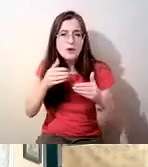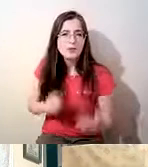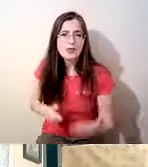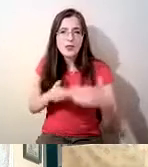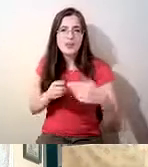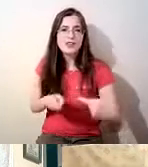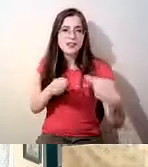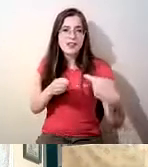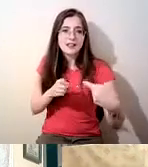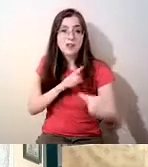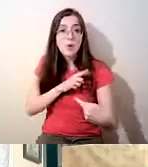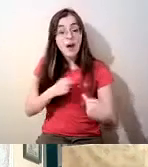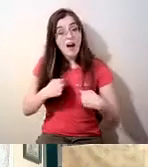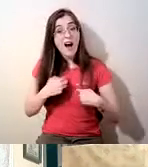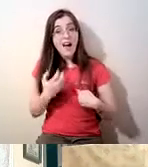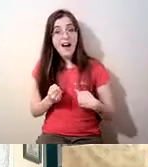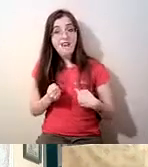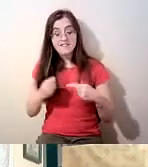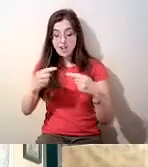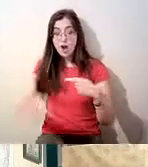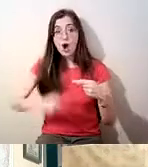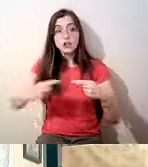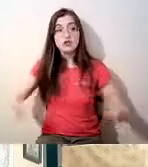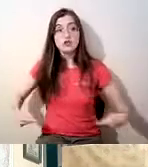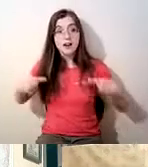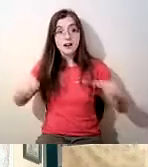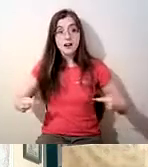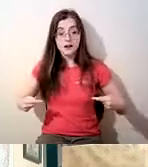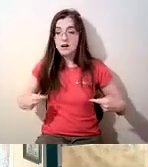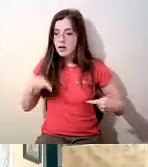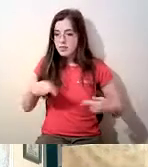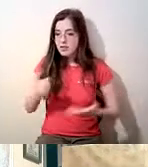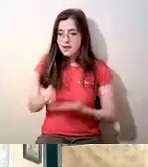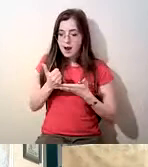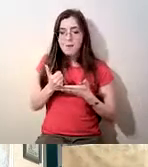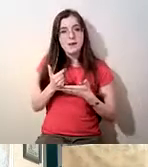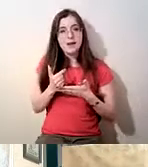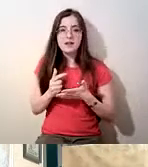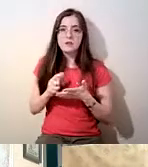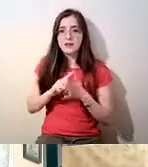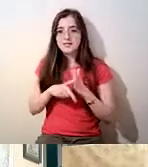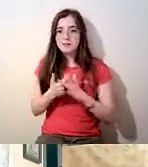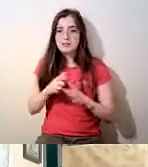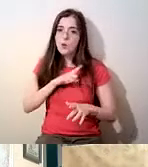i cycle a trike um and it's really helped me with my disability by staying active and also allowing